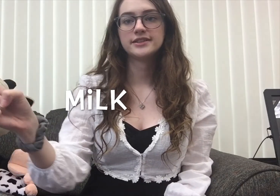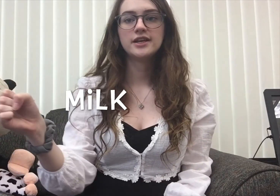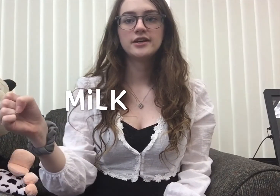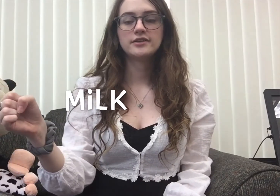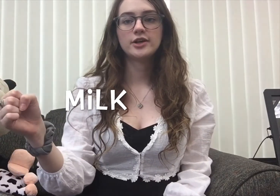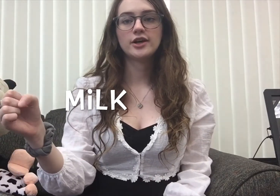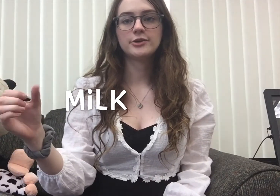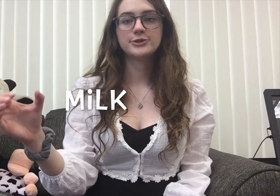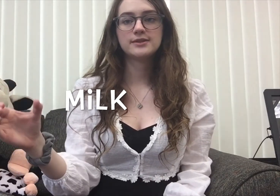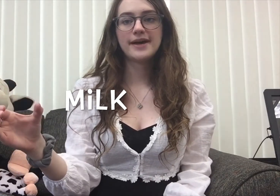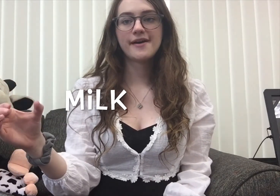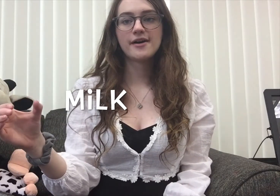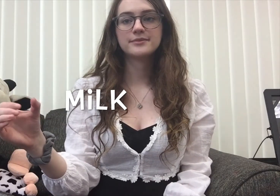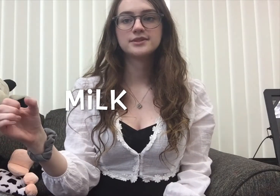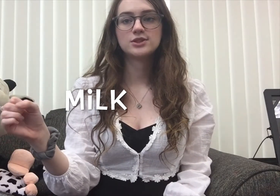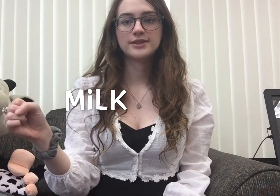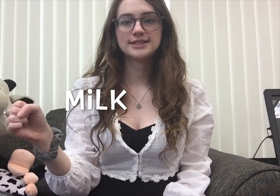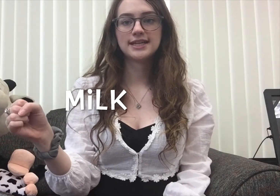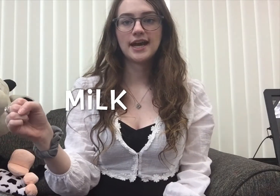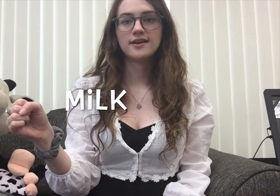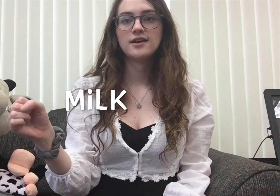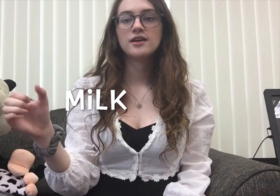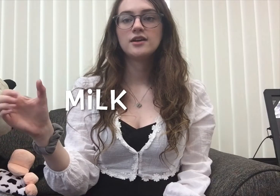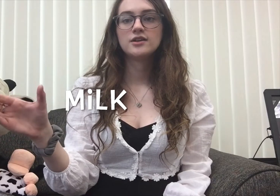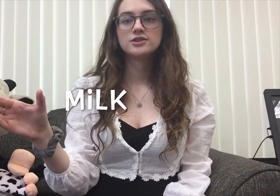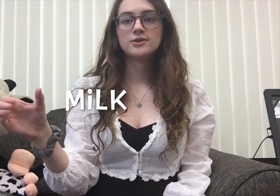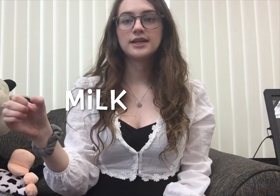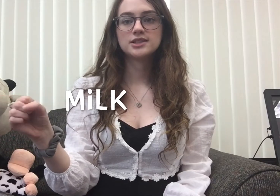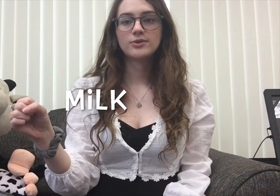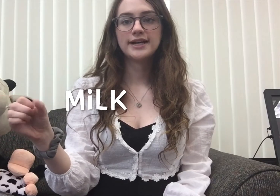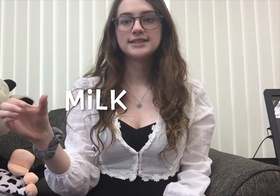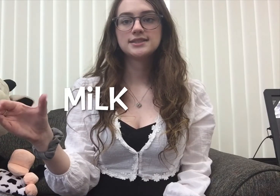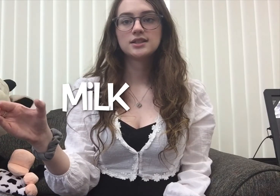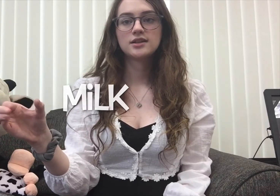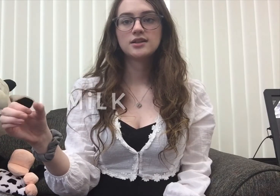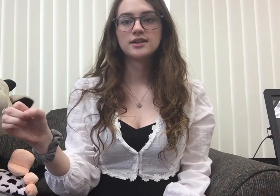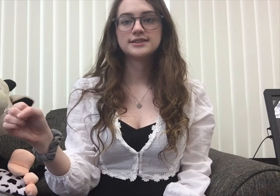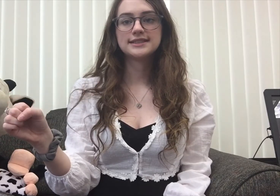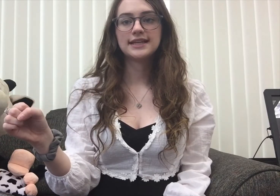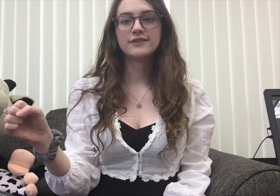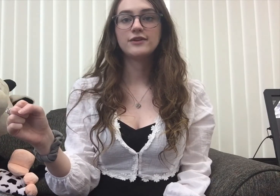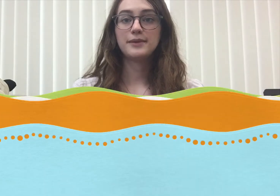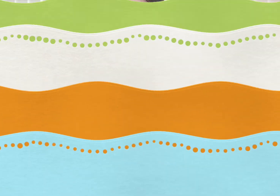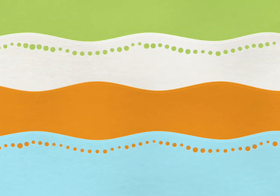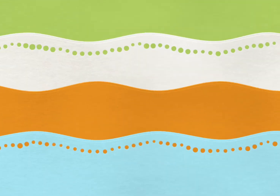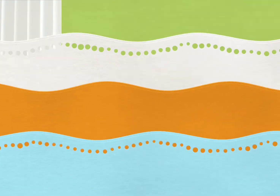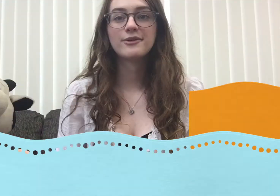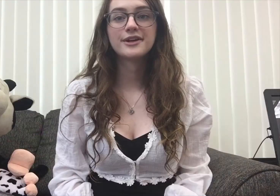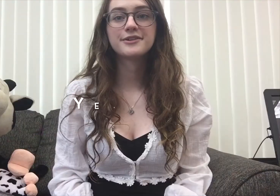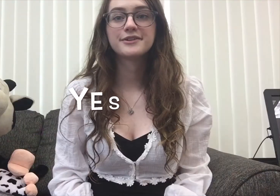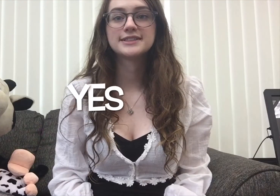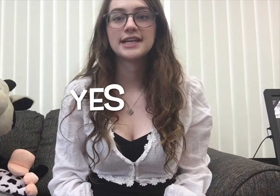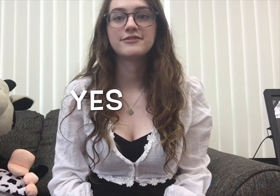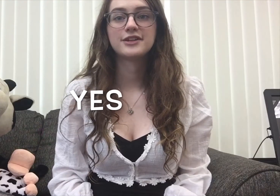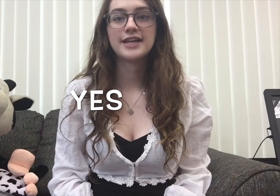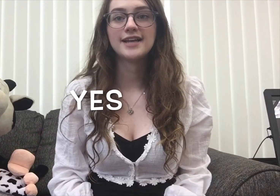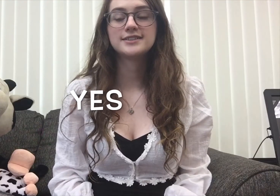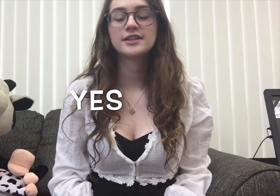you're going to loosen back up, squeeze it again. Doing it twice is the sign for milk. Now we're gonna learn the sign for yes.